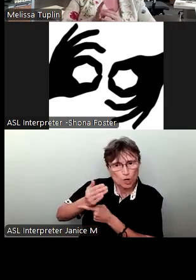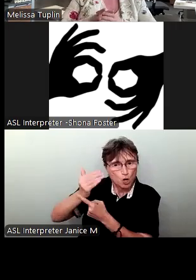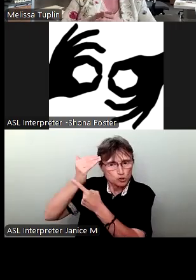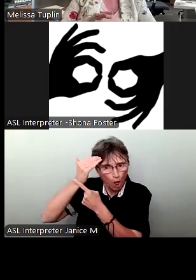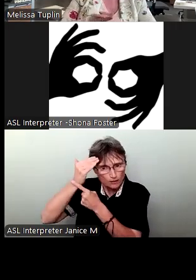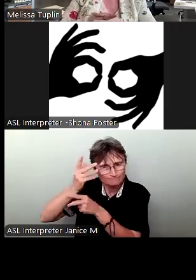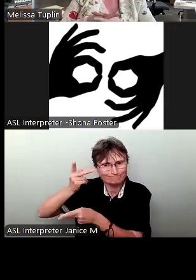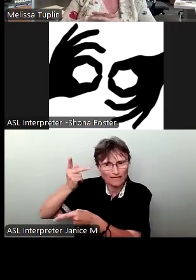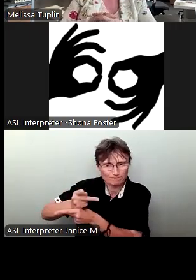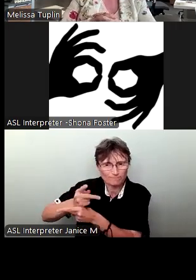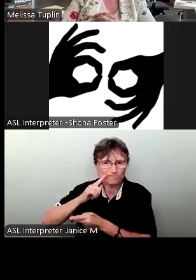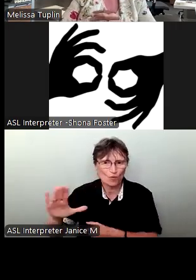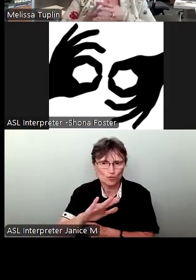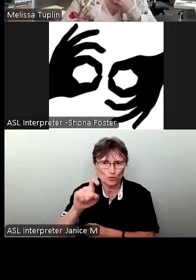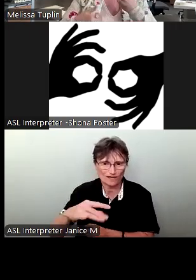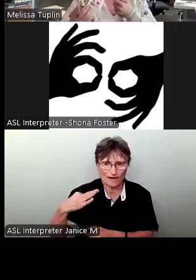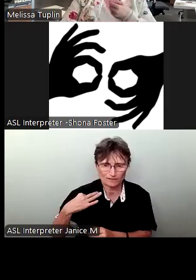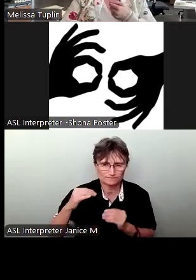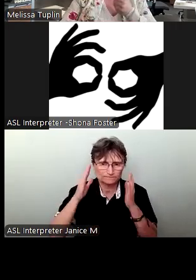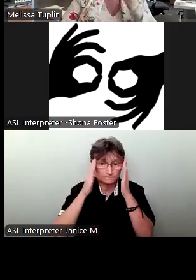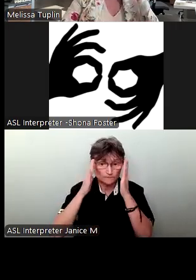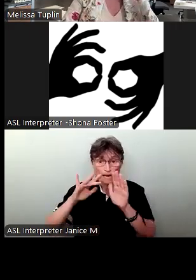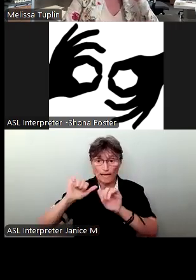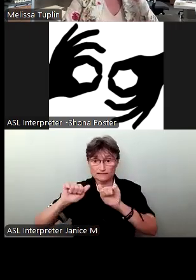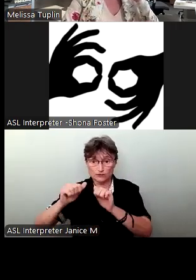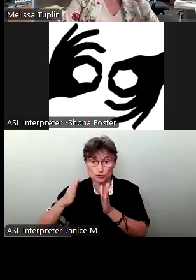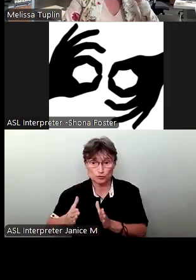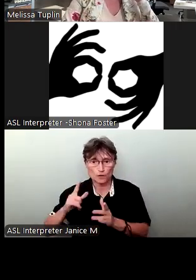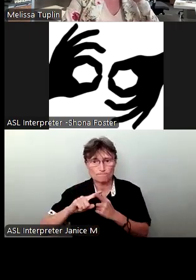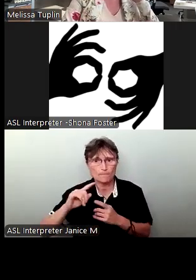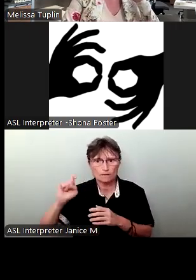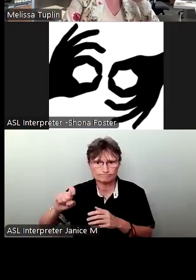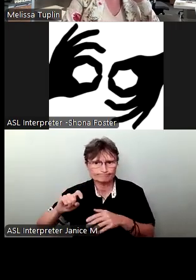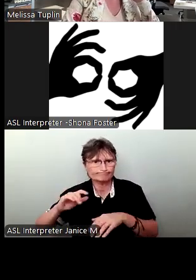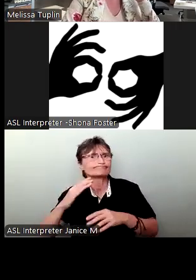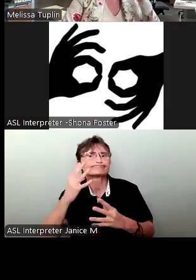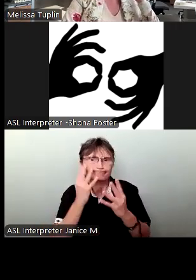Assessors will be expected to experience your work so that their knowledge of your organization is